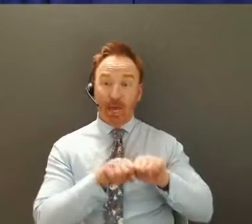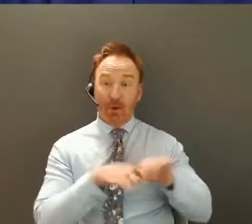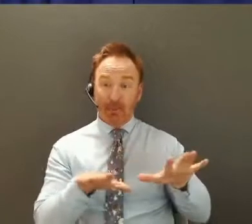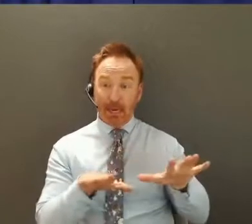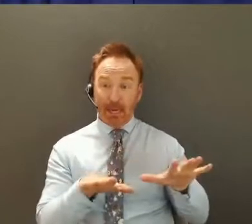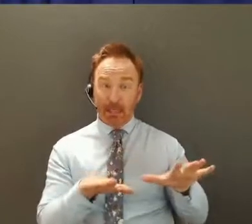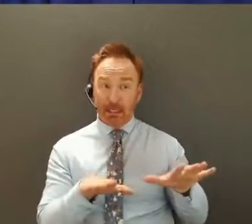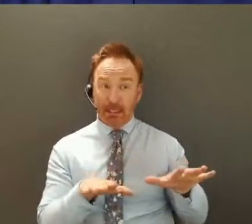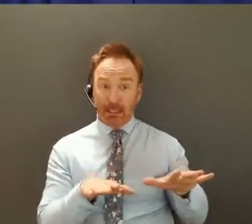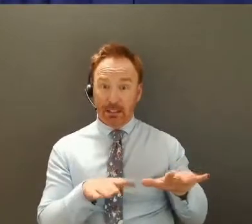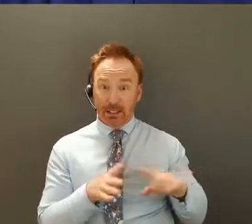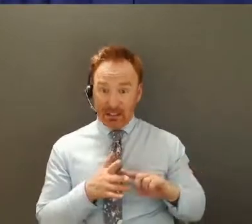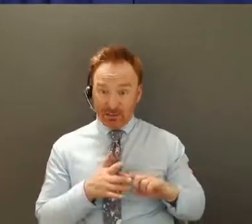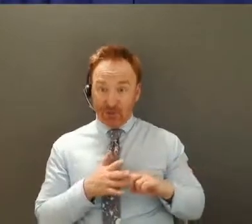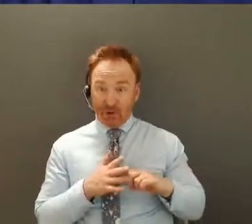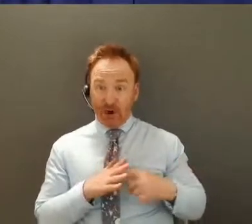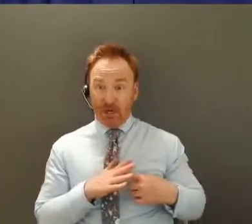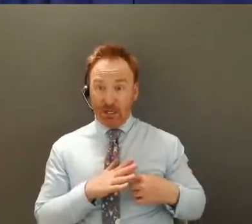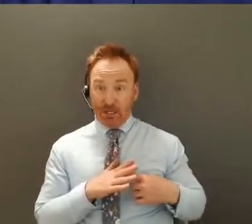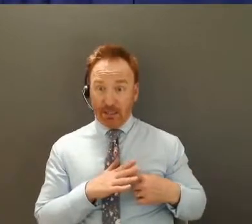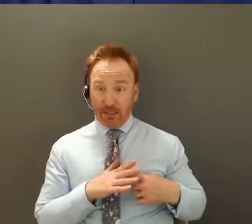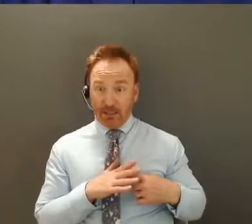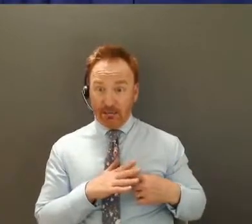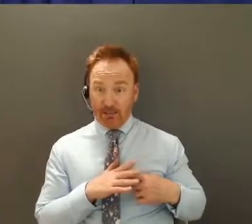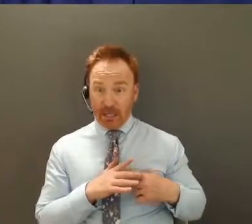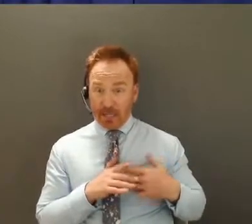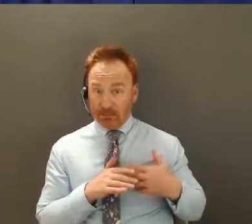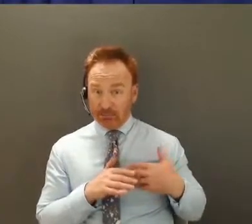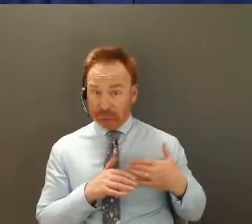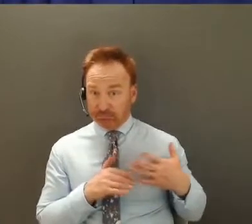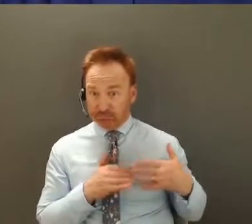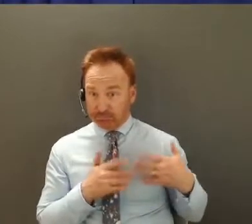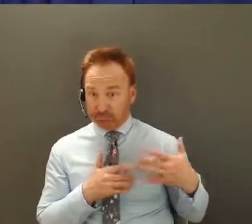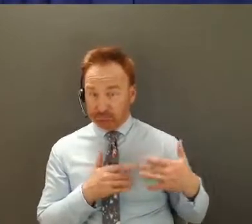because we had no cases and people were not taking it